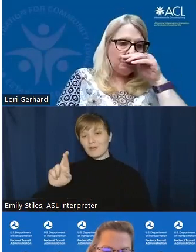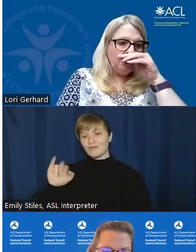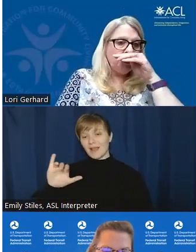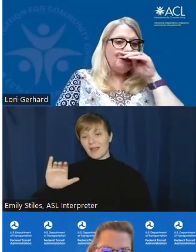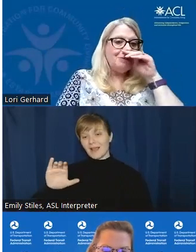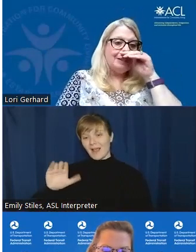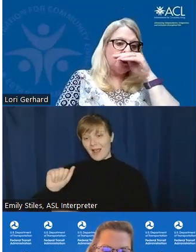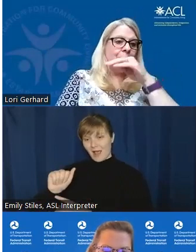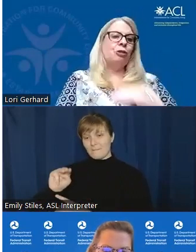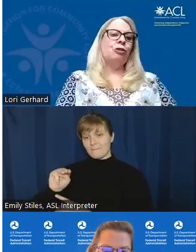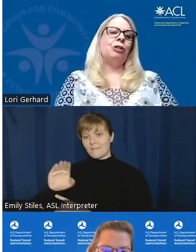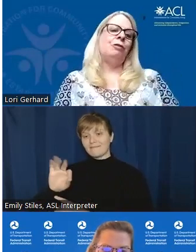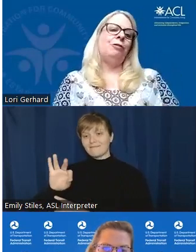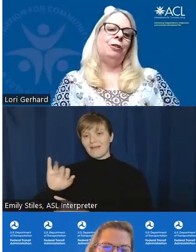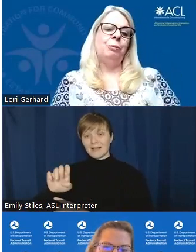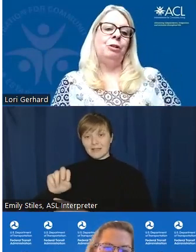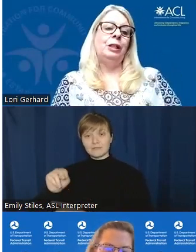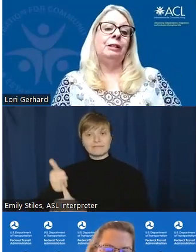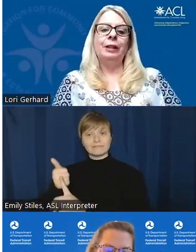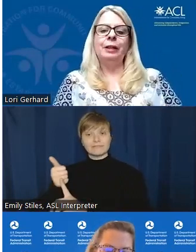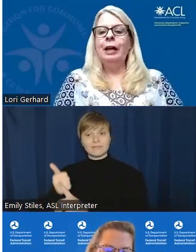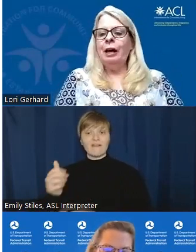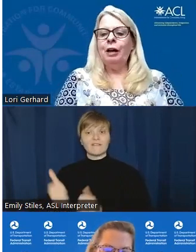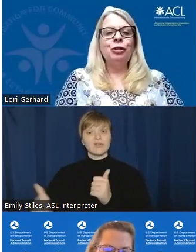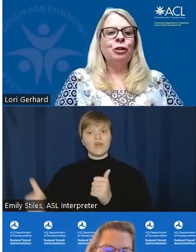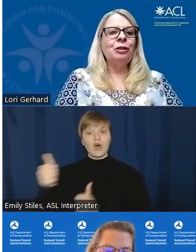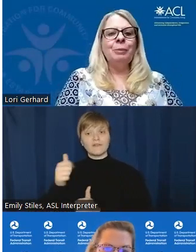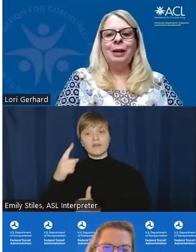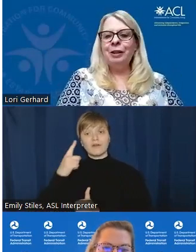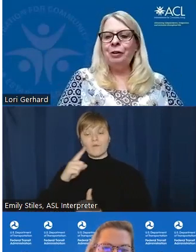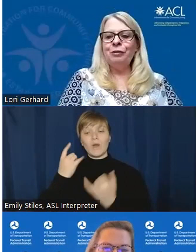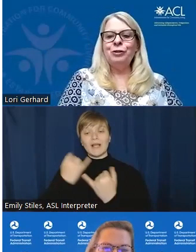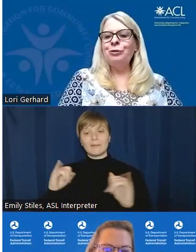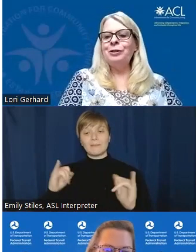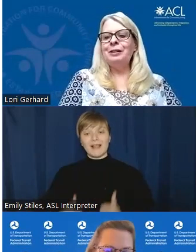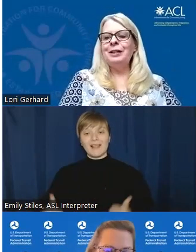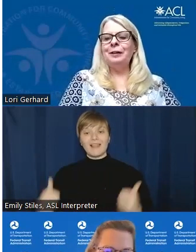Programs at the Administration for Community Living. Ill turn the mic over to Danielle.